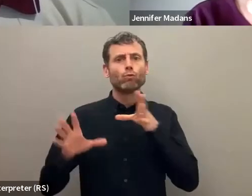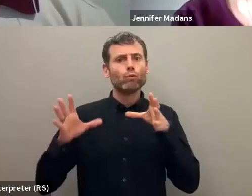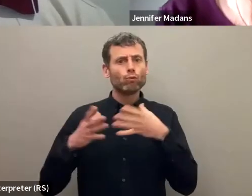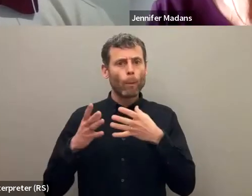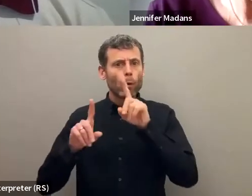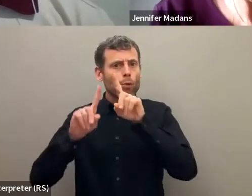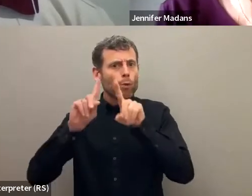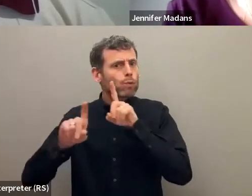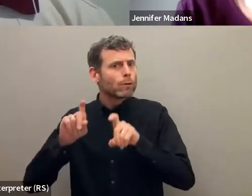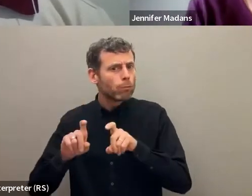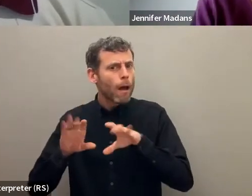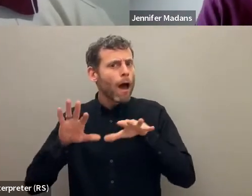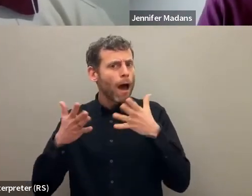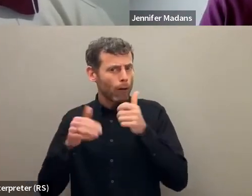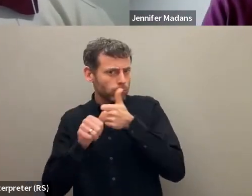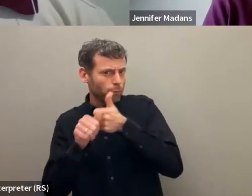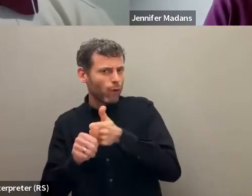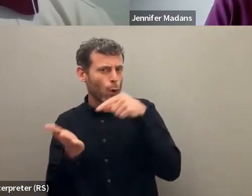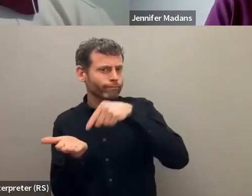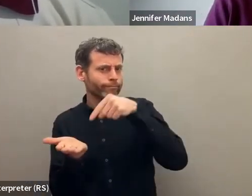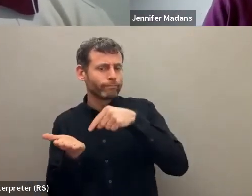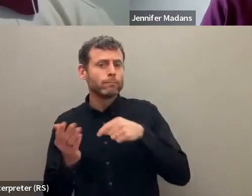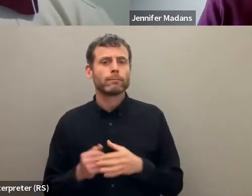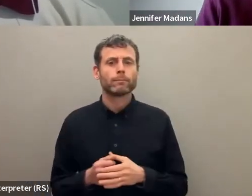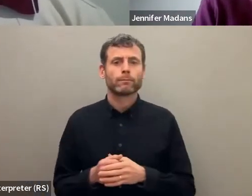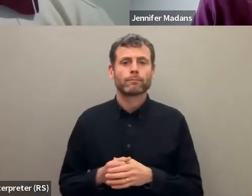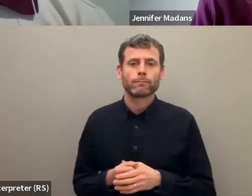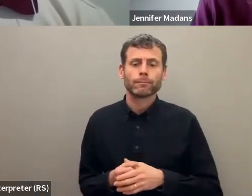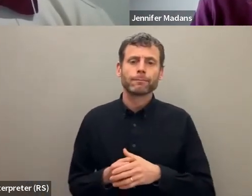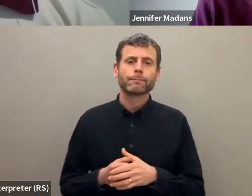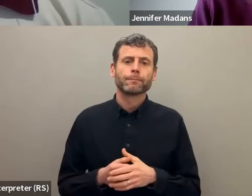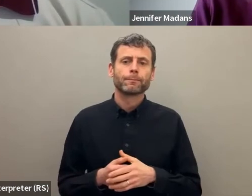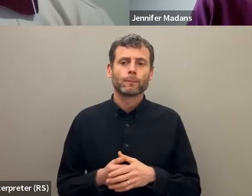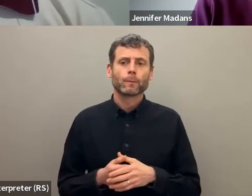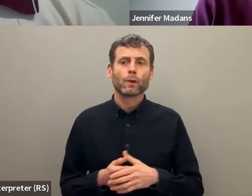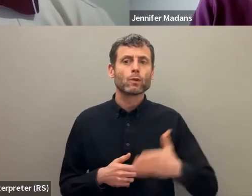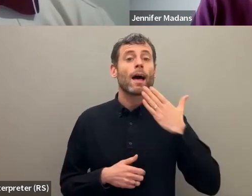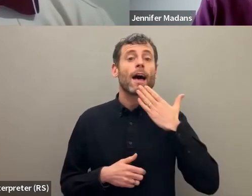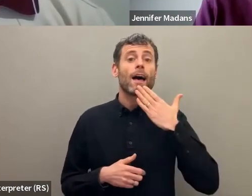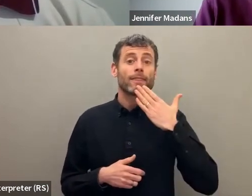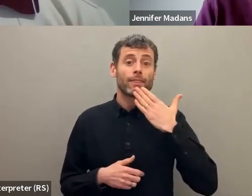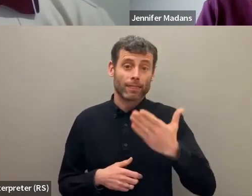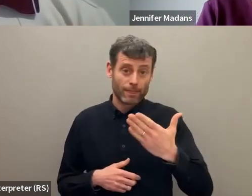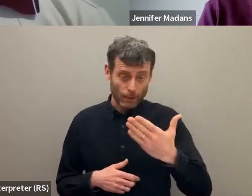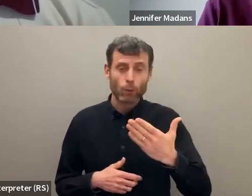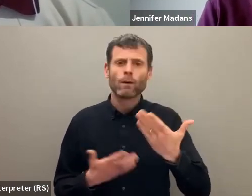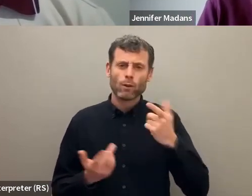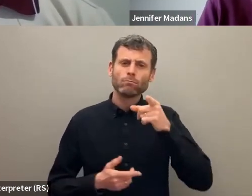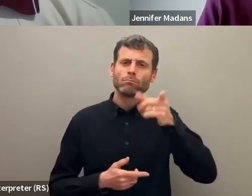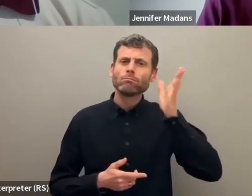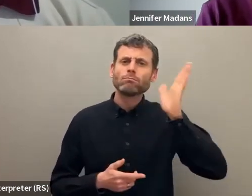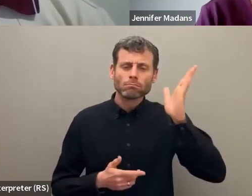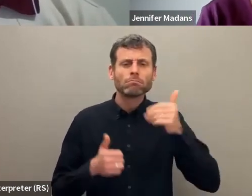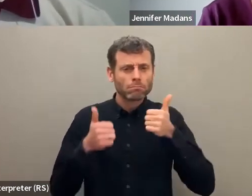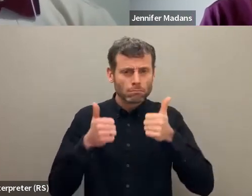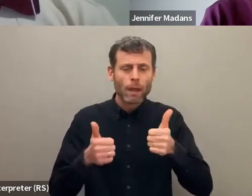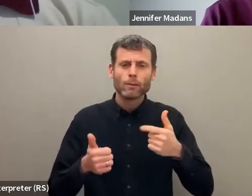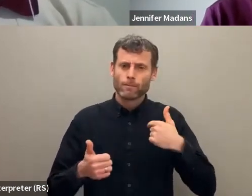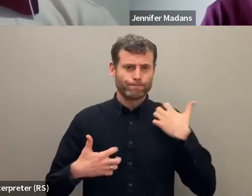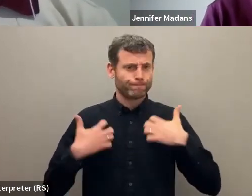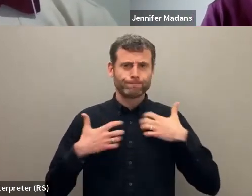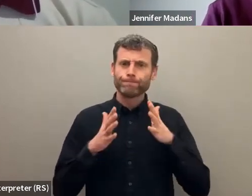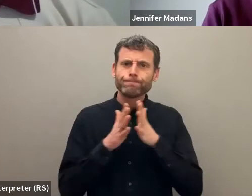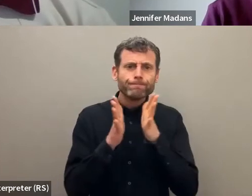Eric Ngondi: To have disability data or activity on inclusion also tracking down budgets and as well as.